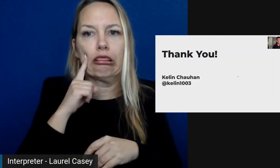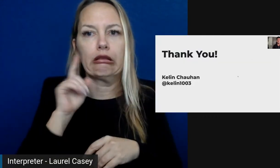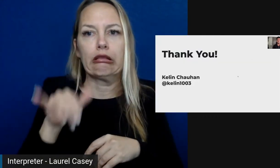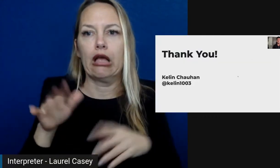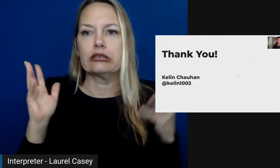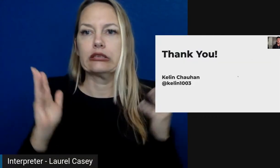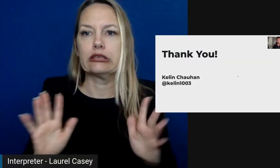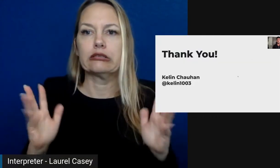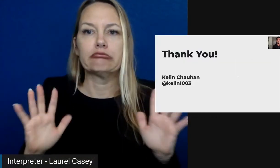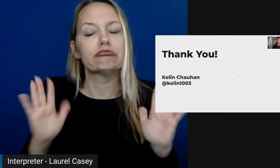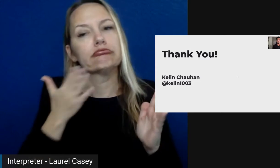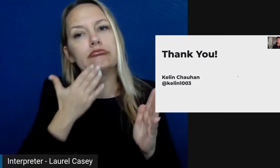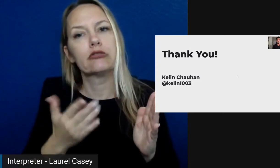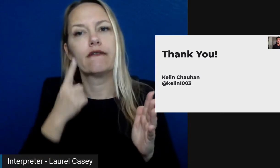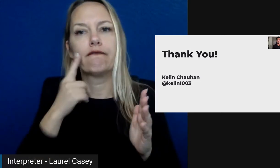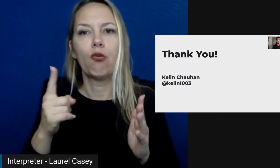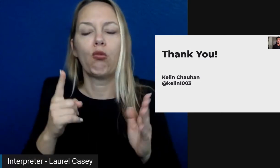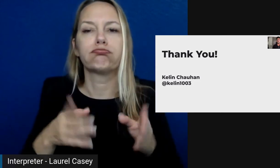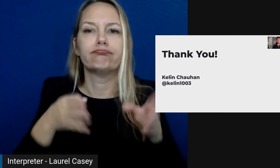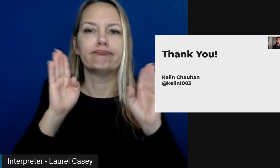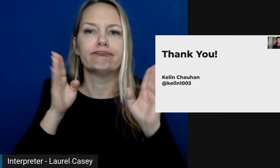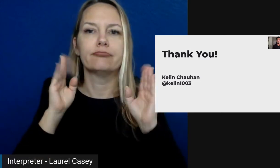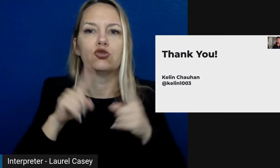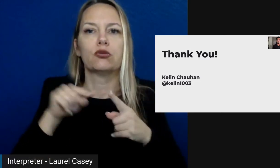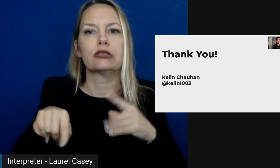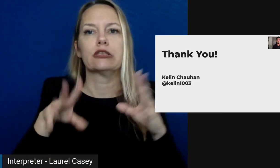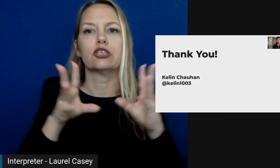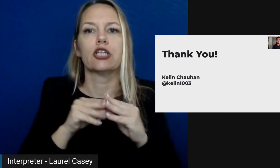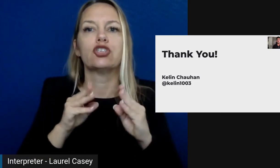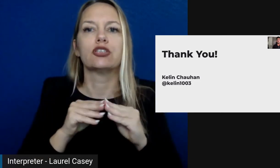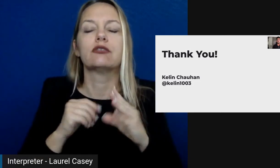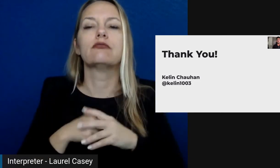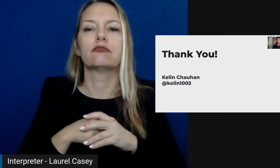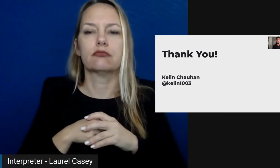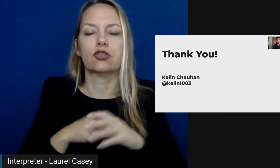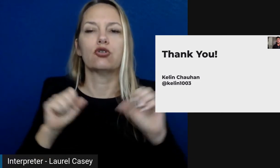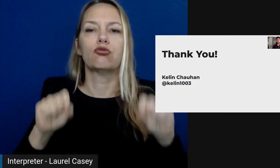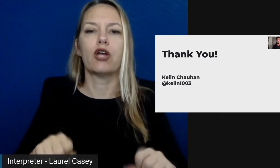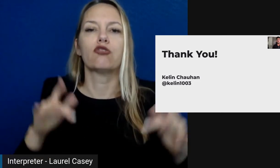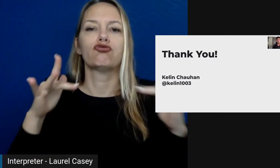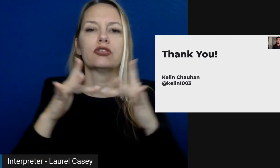And thank you very much for attending this session. You can reach out to me if you have any doubts